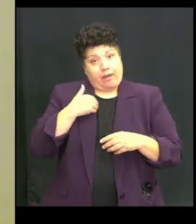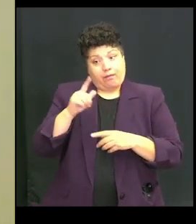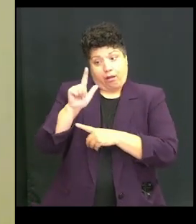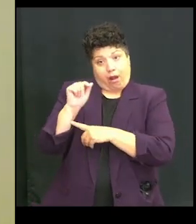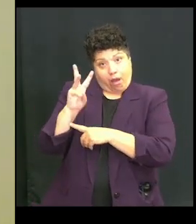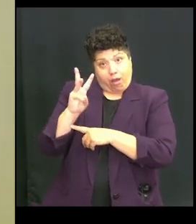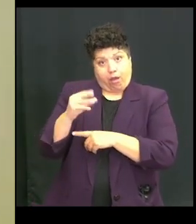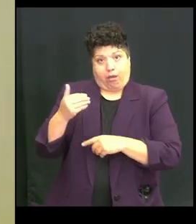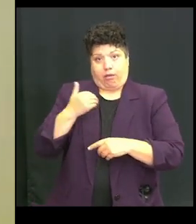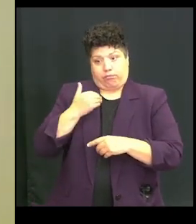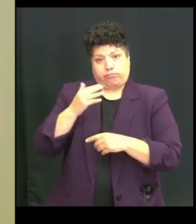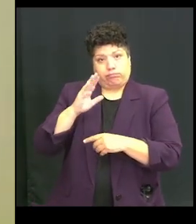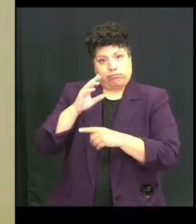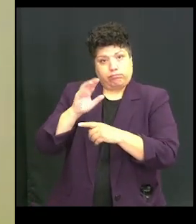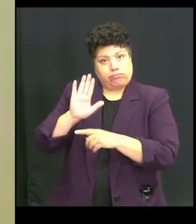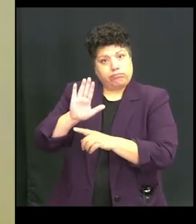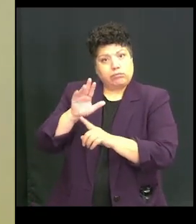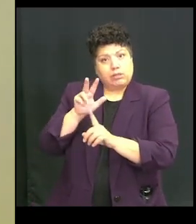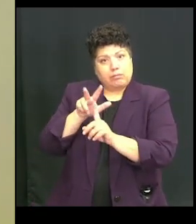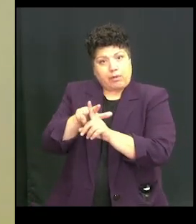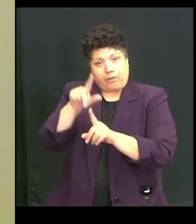I think for Americans that wasn't news.